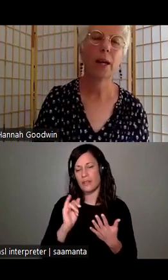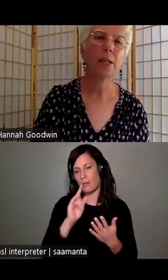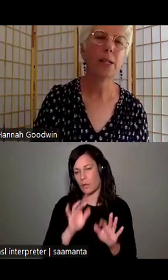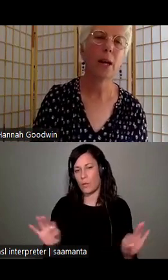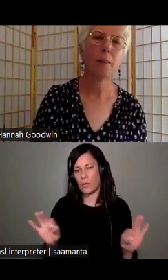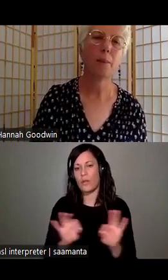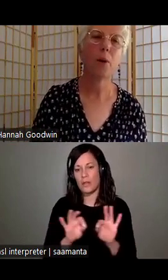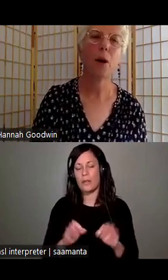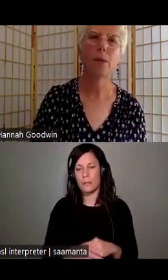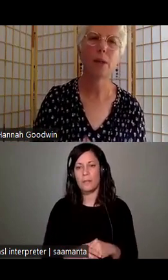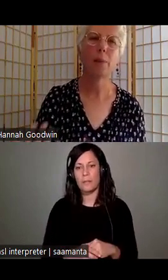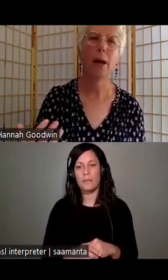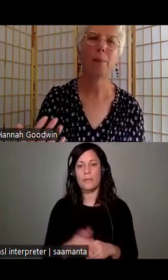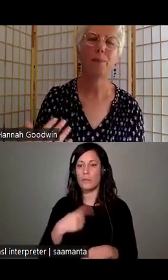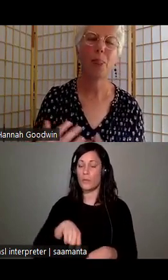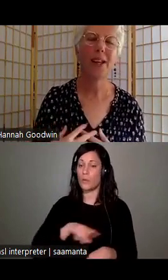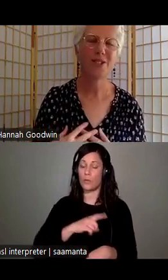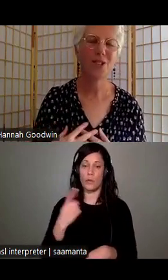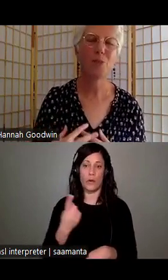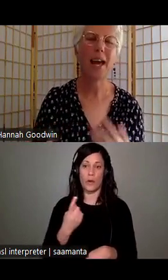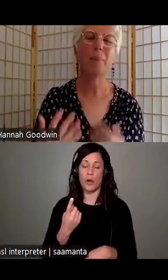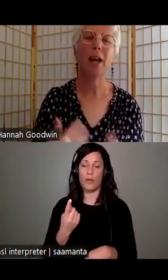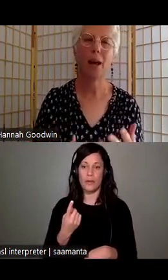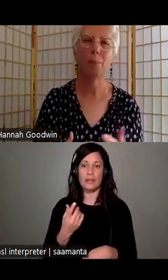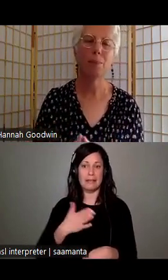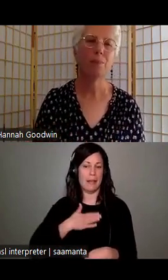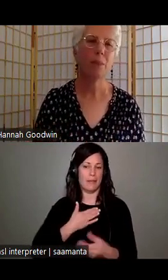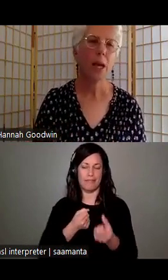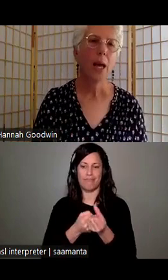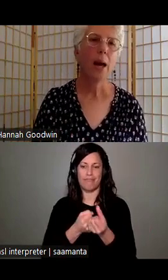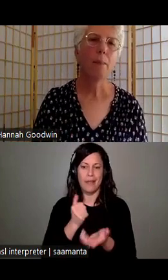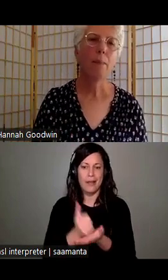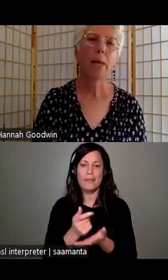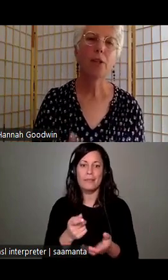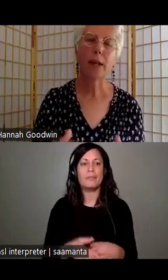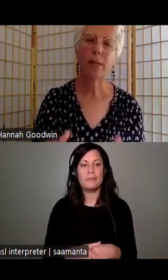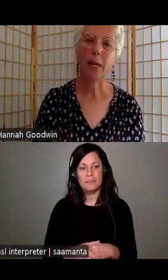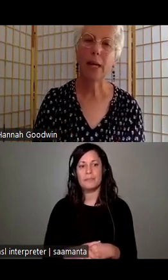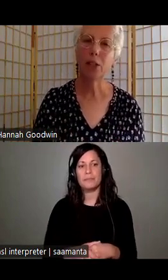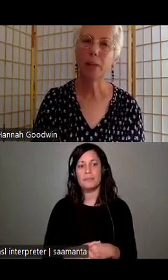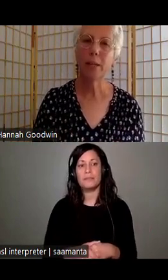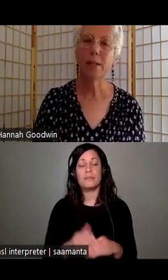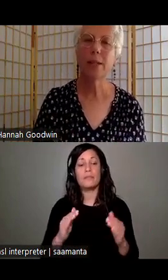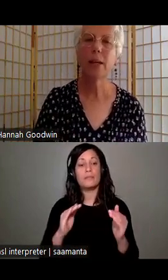And we're always help, excuse me, happy to help. Interactive engagement,